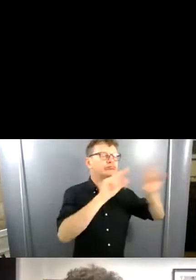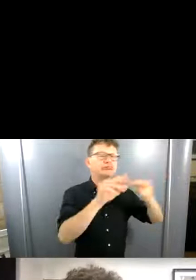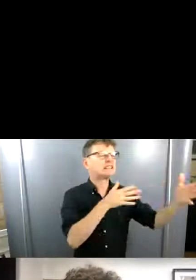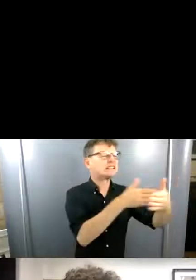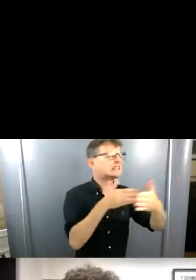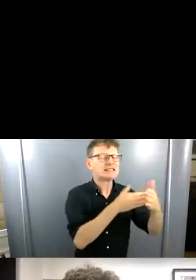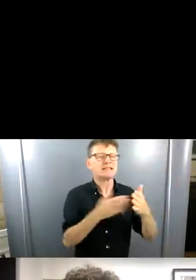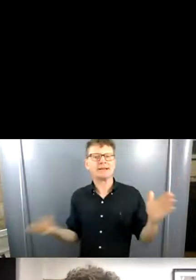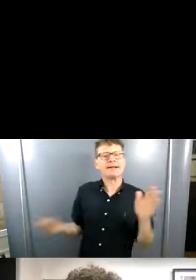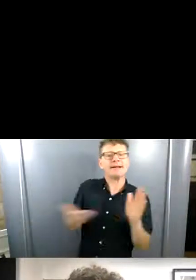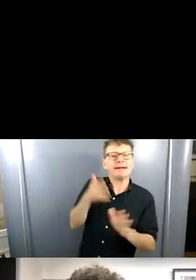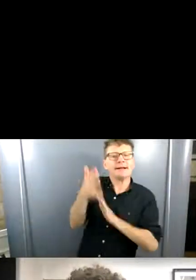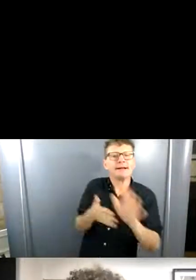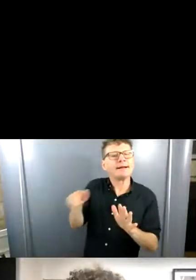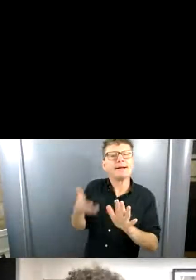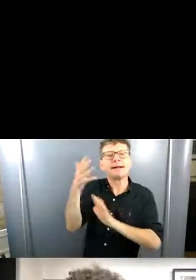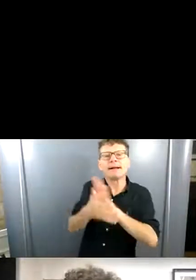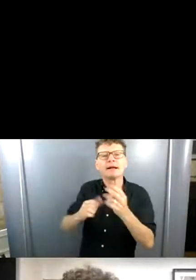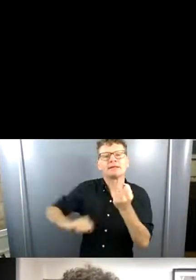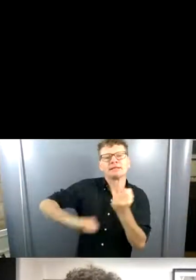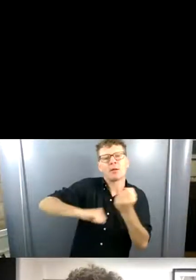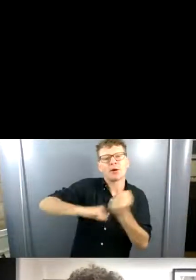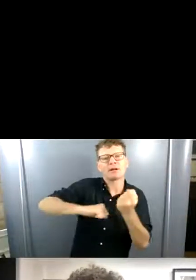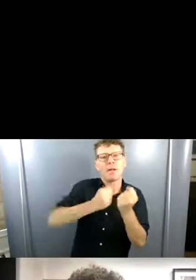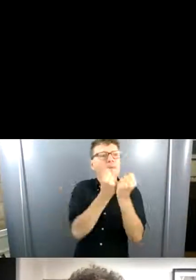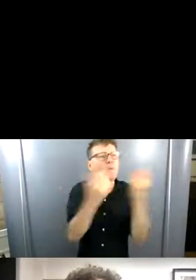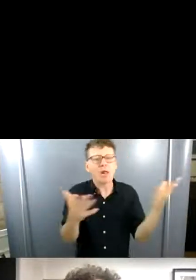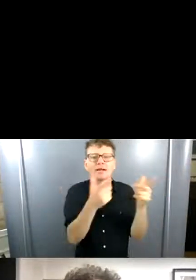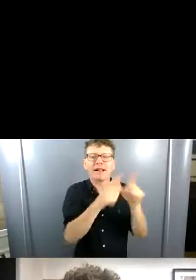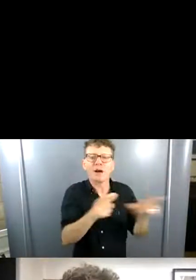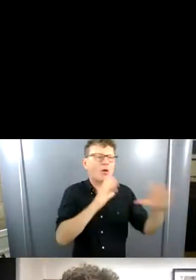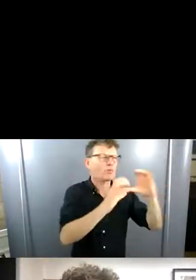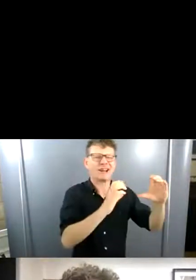likely that it is used to support multilingual communication so particularly where there isn't